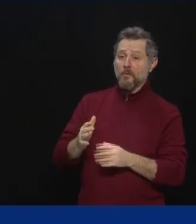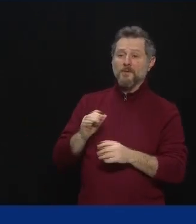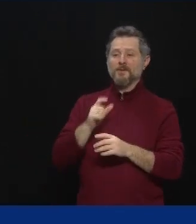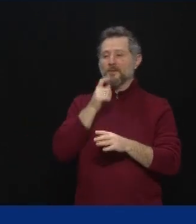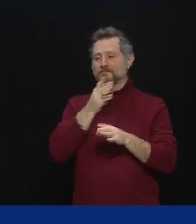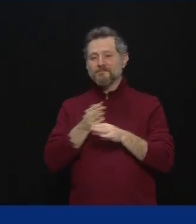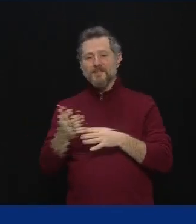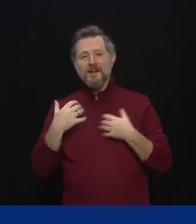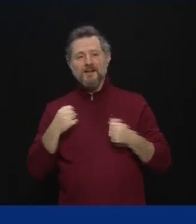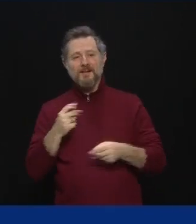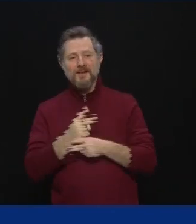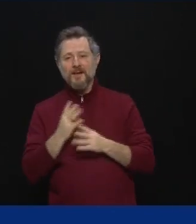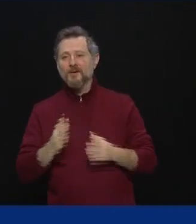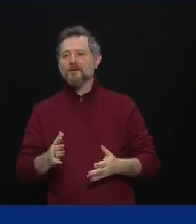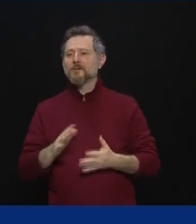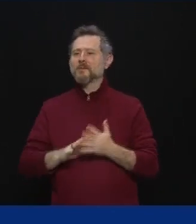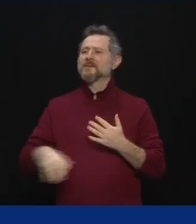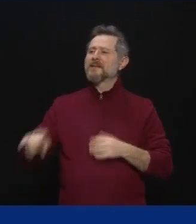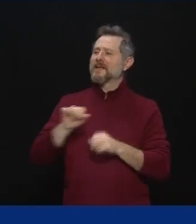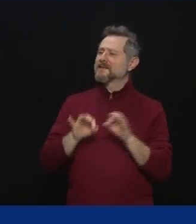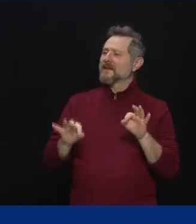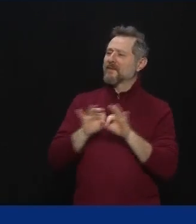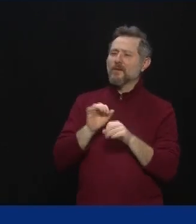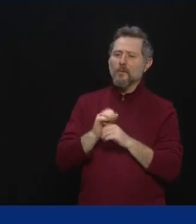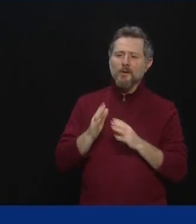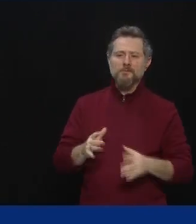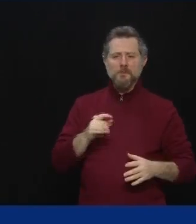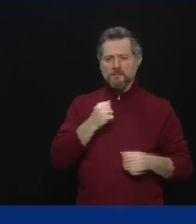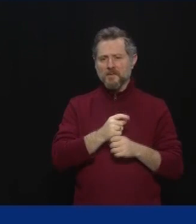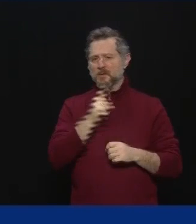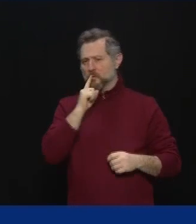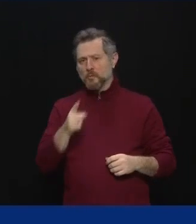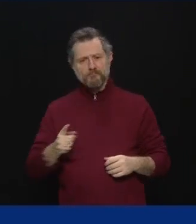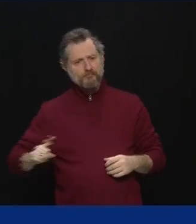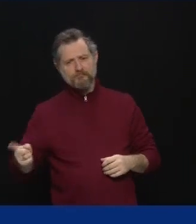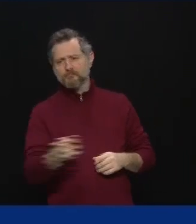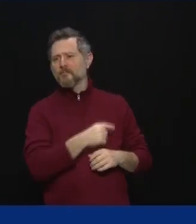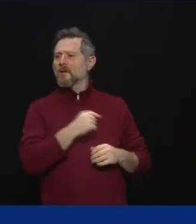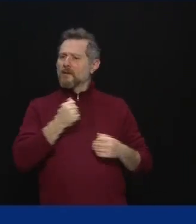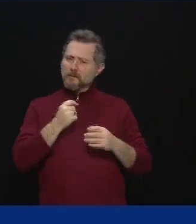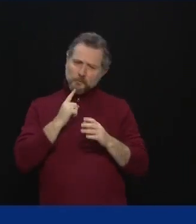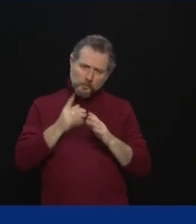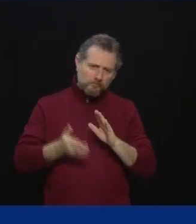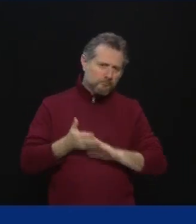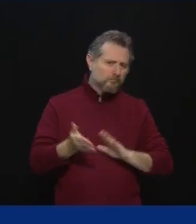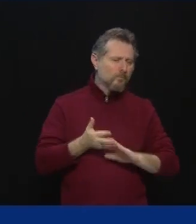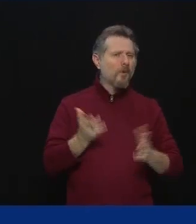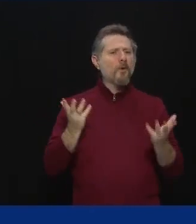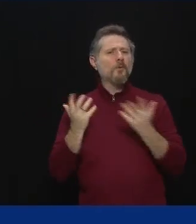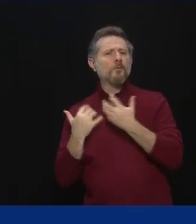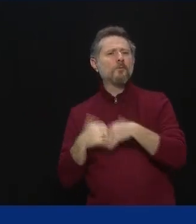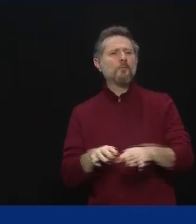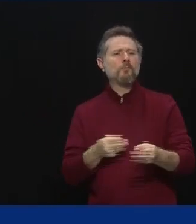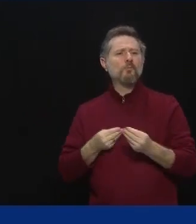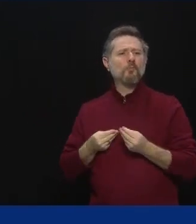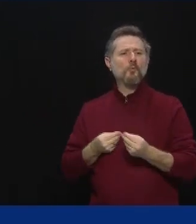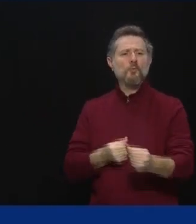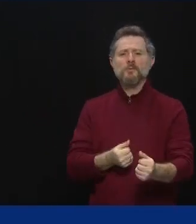ANOTHER DYNAMIC AN AREA OF GREAT ANXIETY FOR INDIVIDUALS, PARTICULARLY EMPLOYERS AND PEOPLE WHO WORK IN HEALTH CARE AND ARE ESSENTIAL WORKERS.